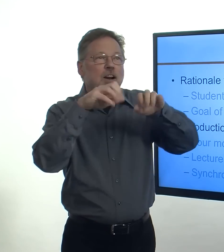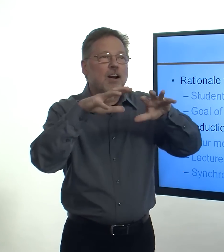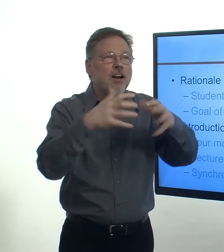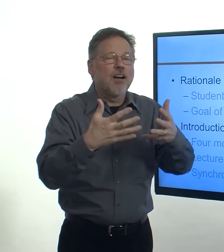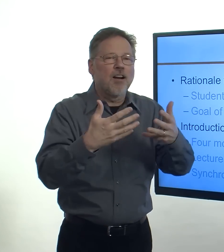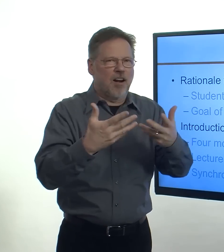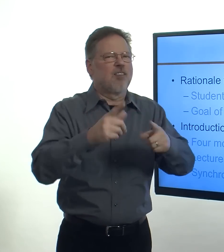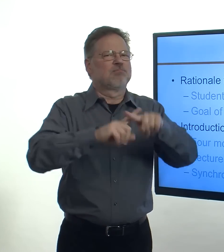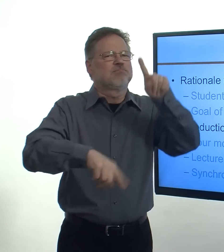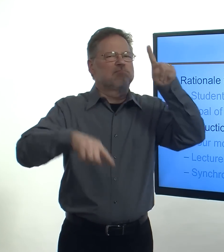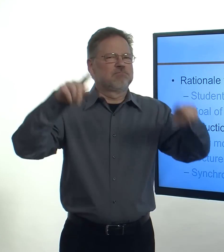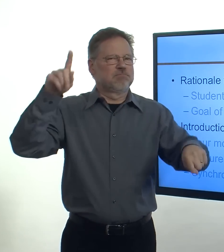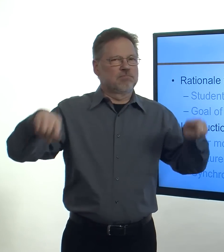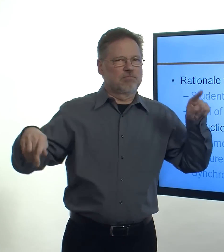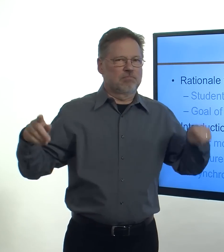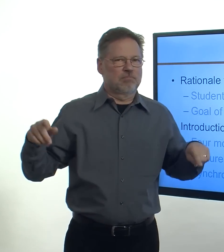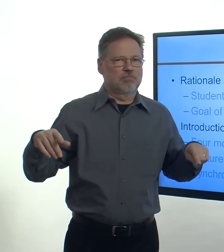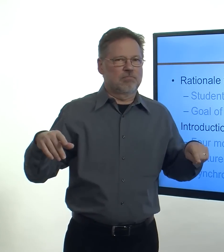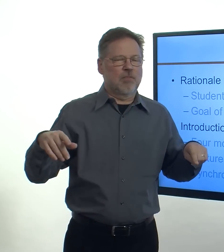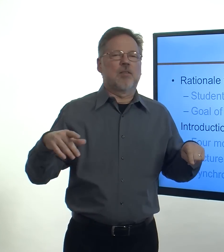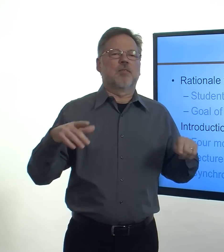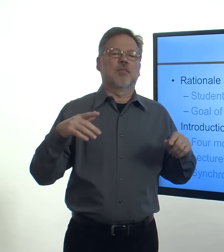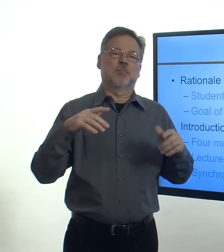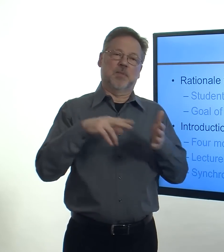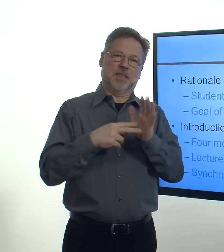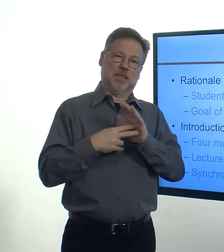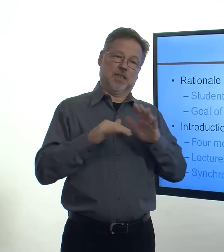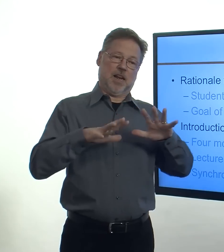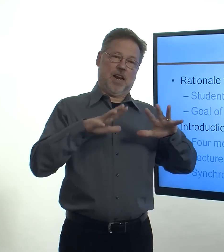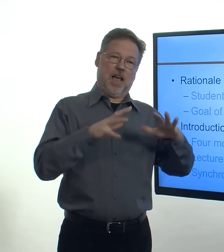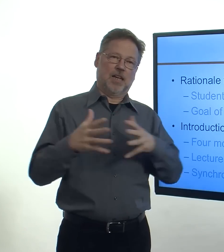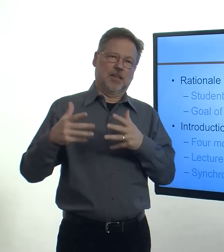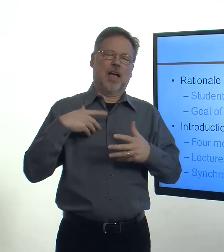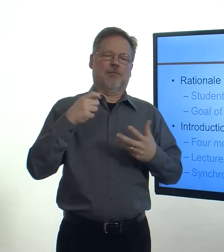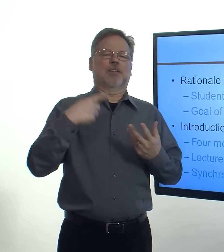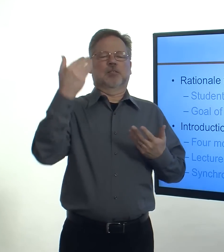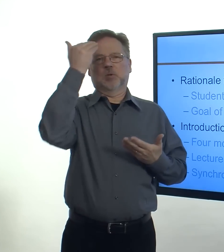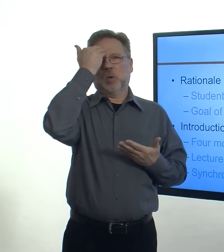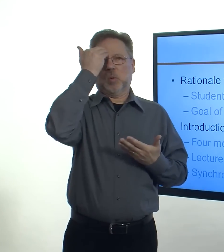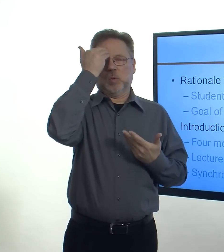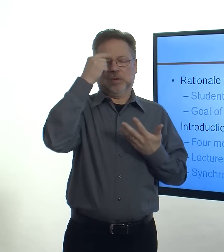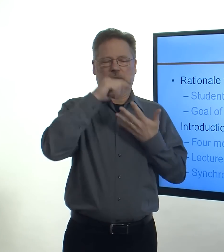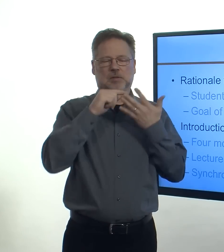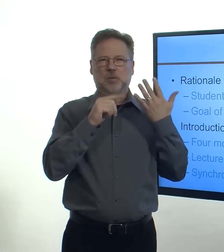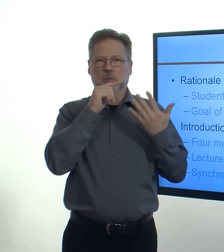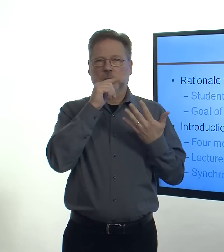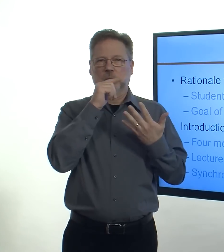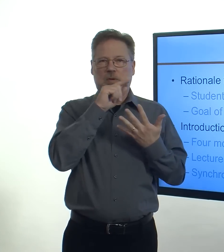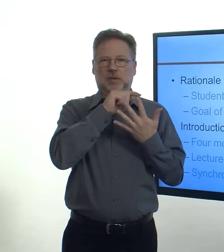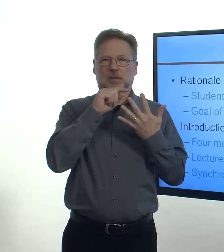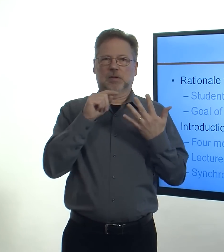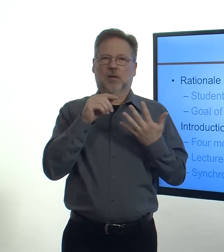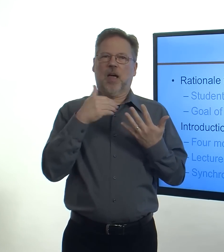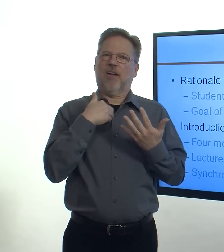the course could have quite diverse backgrounds. I’ve tried to address the needs and anticipate